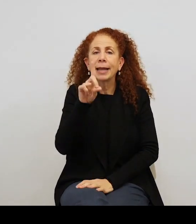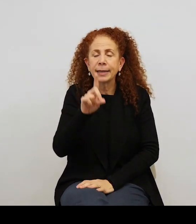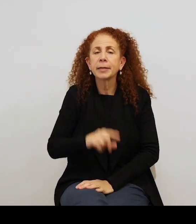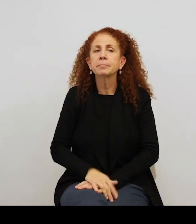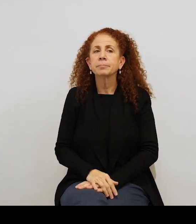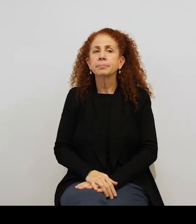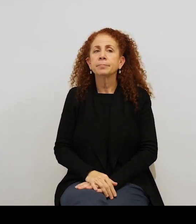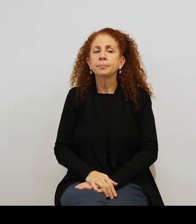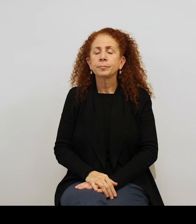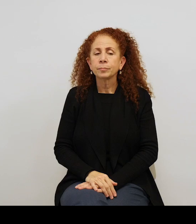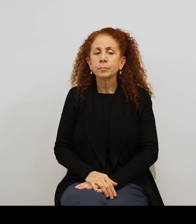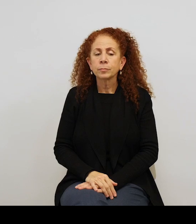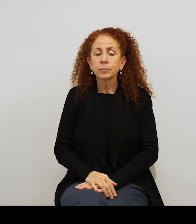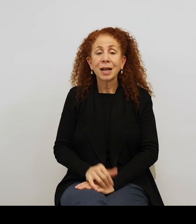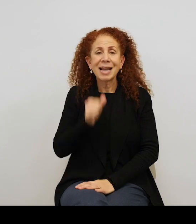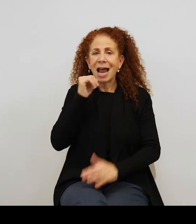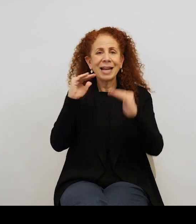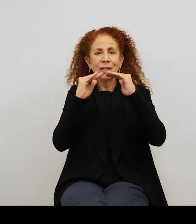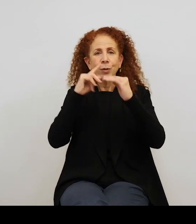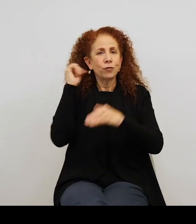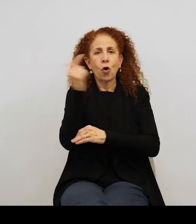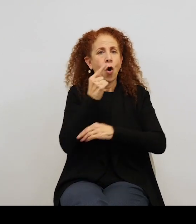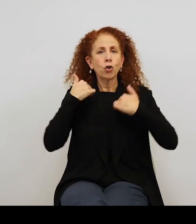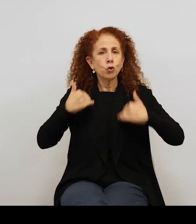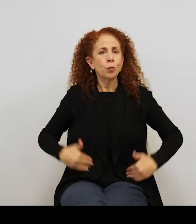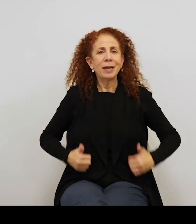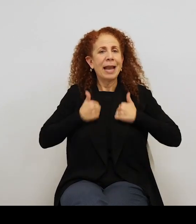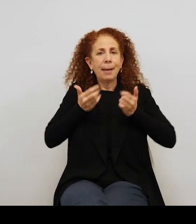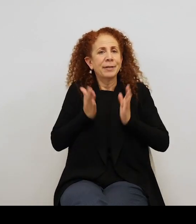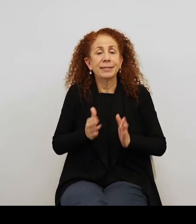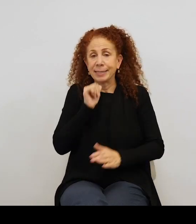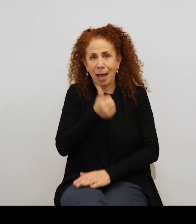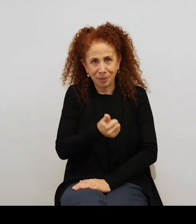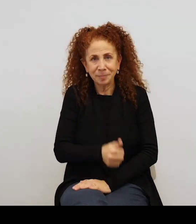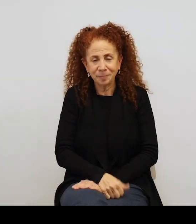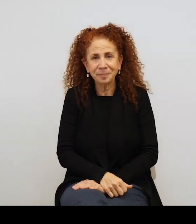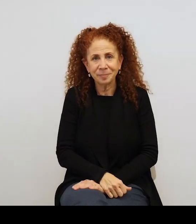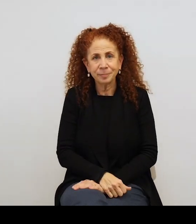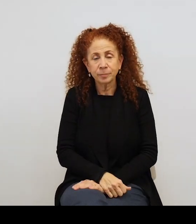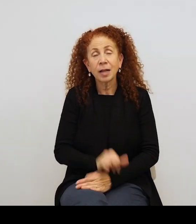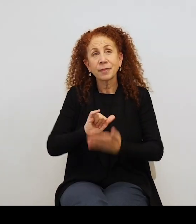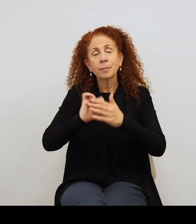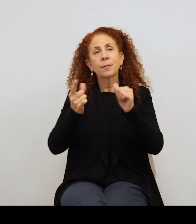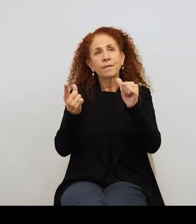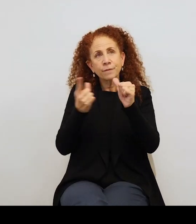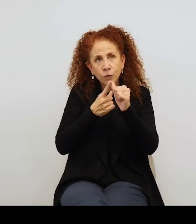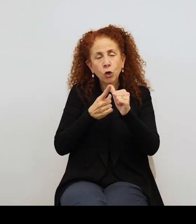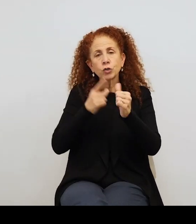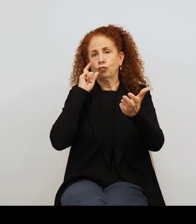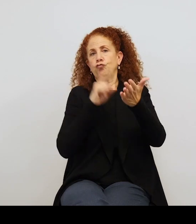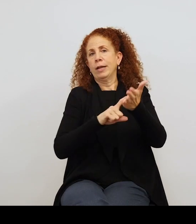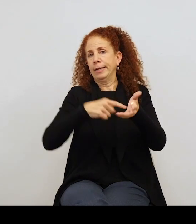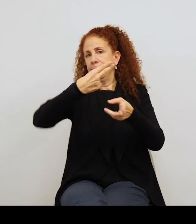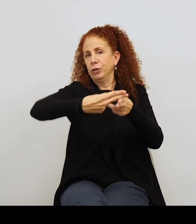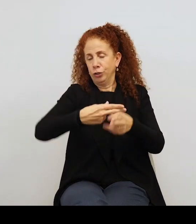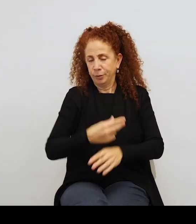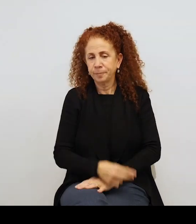they're not even curated equally for human inhabitants, right? So that's the first recognition, right?